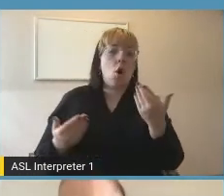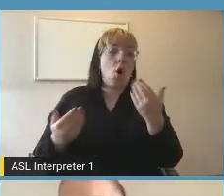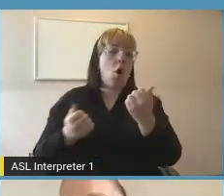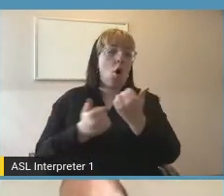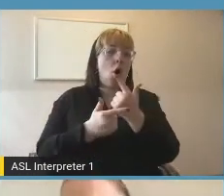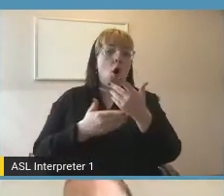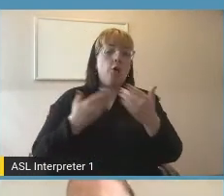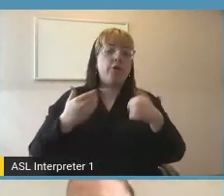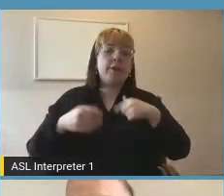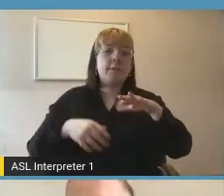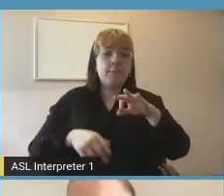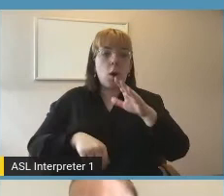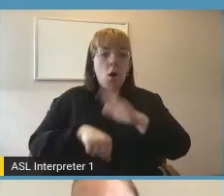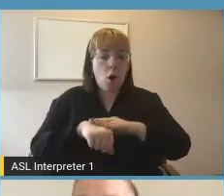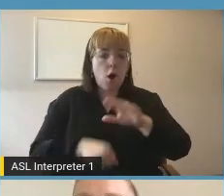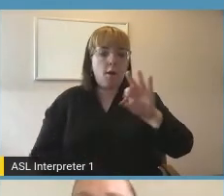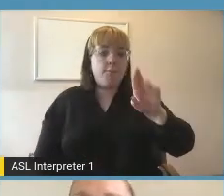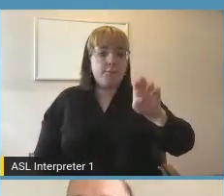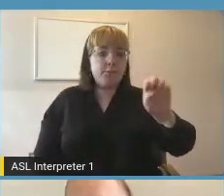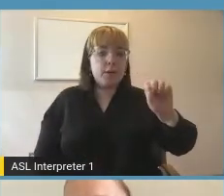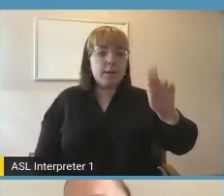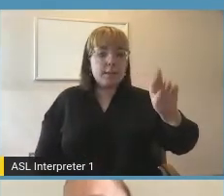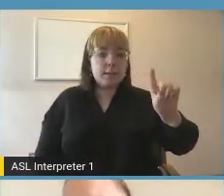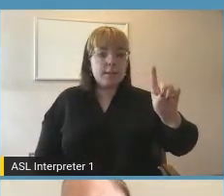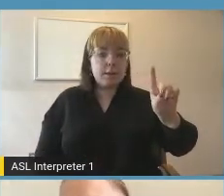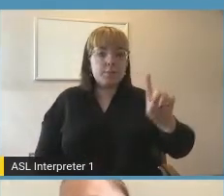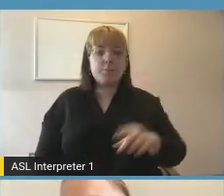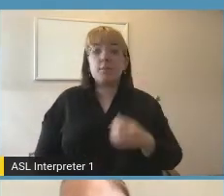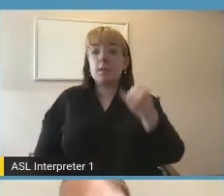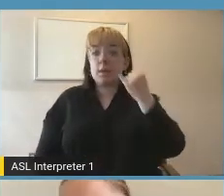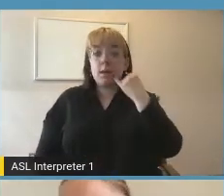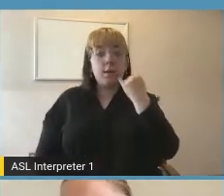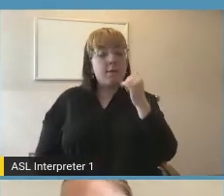check the license and make sure it's public domain. If not, make sure you have the attribution